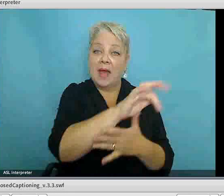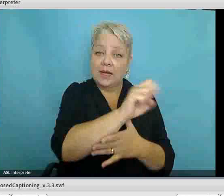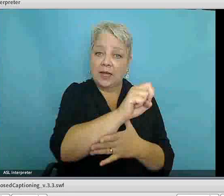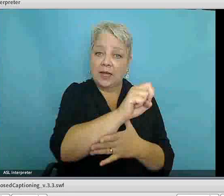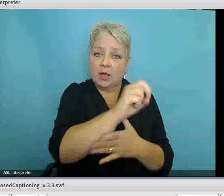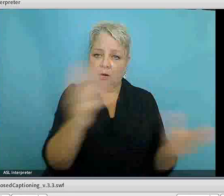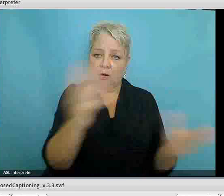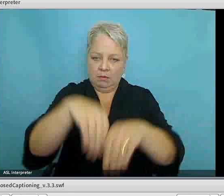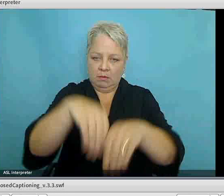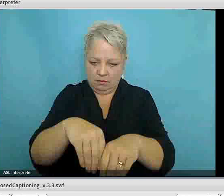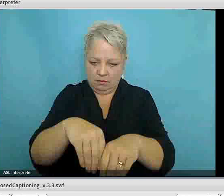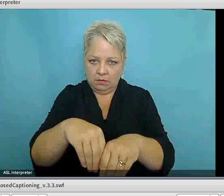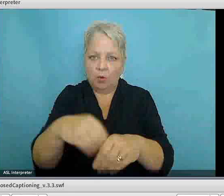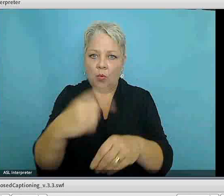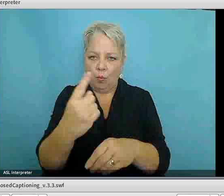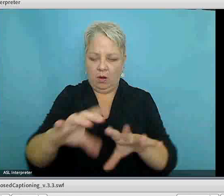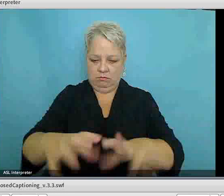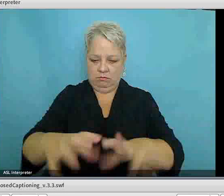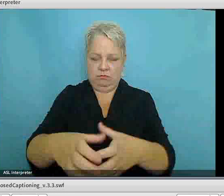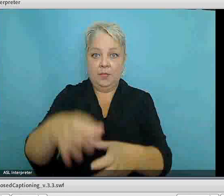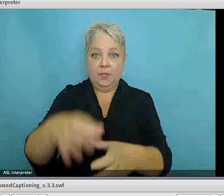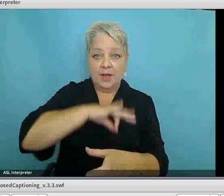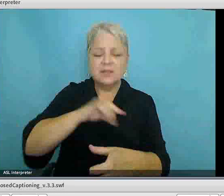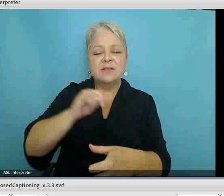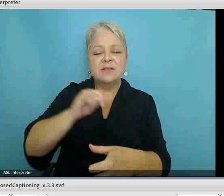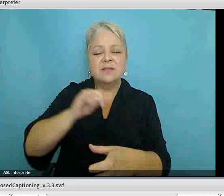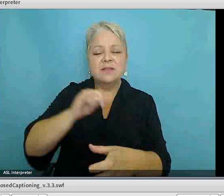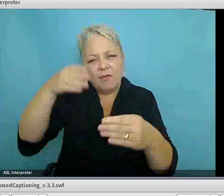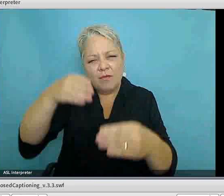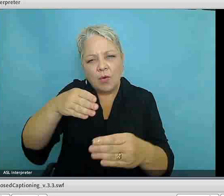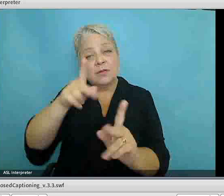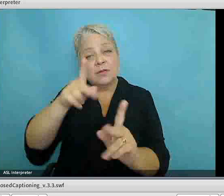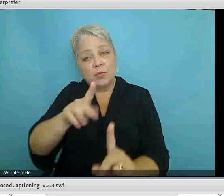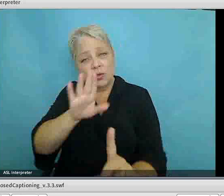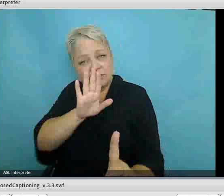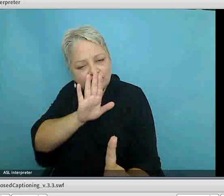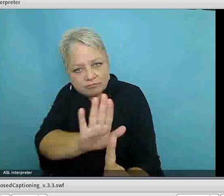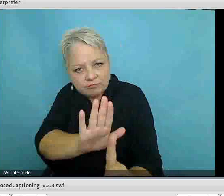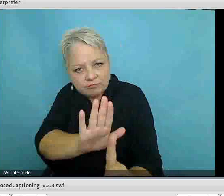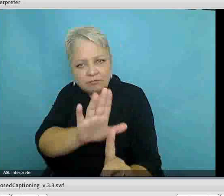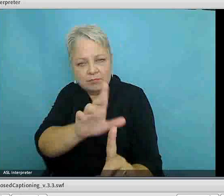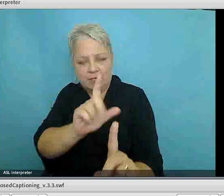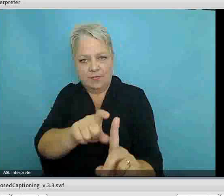allows the focus to be on the enrollee's needs and on creating a plan of care for the enrollee